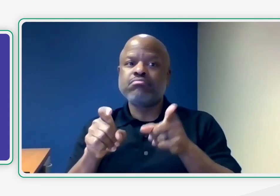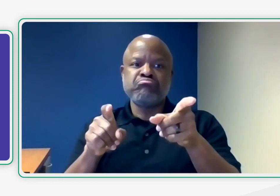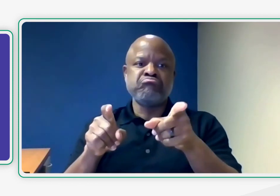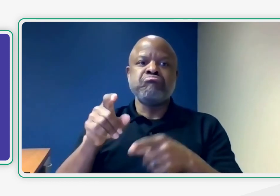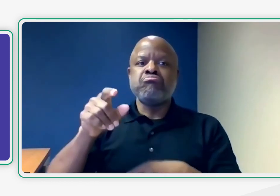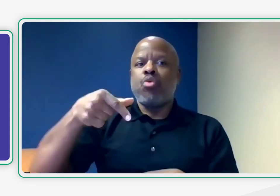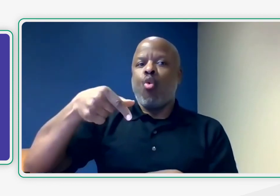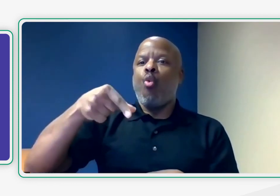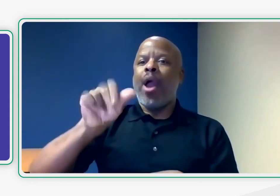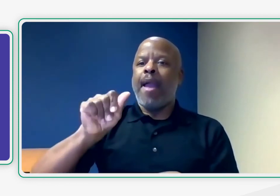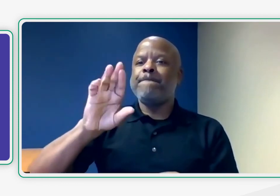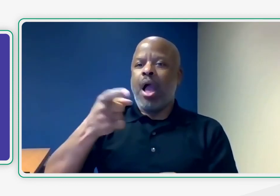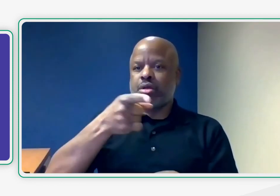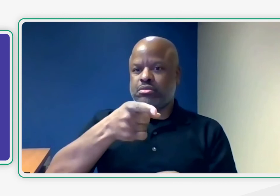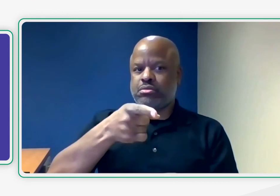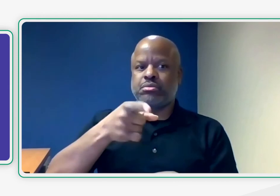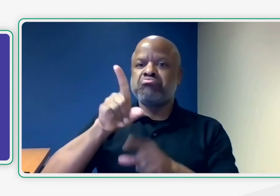Now, if at any moment you have a question,